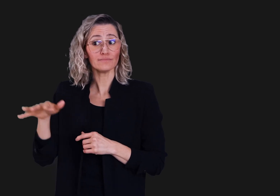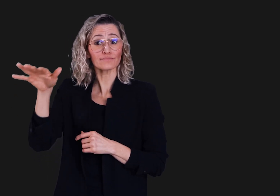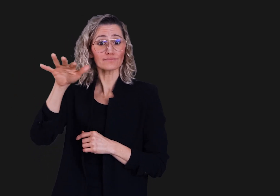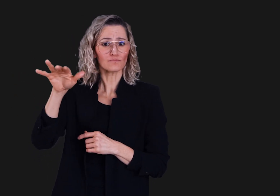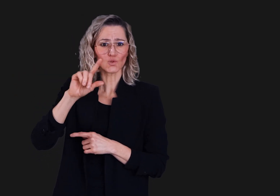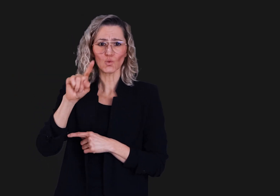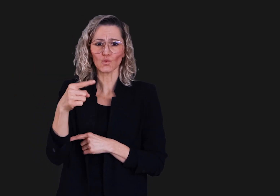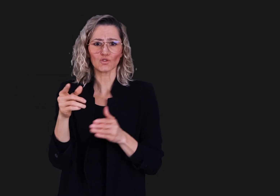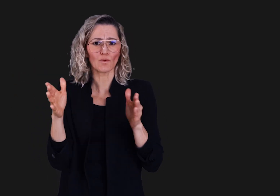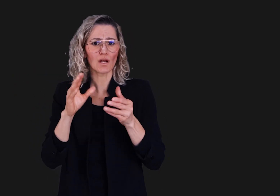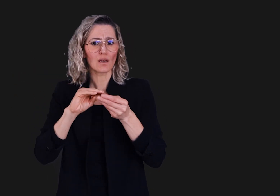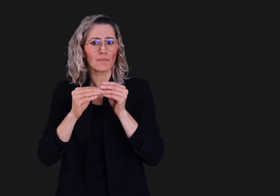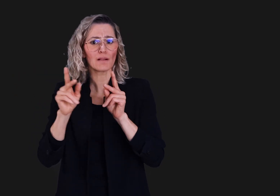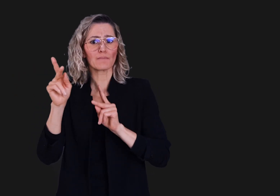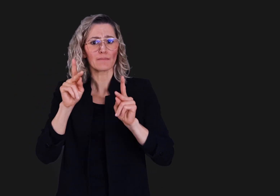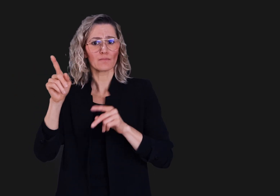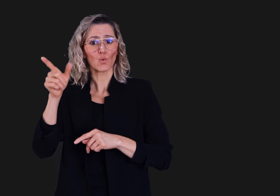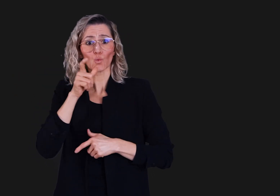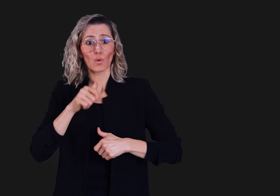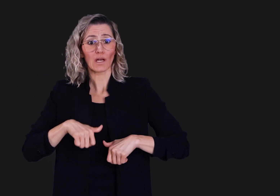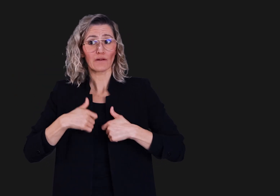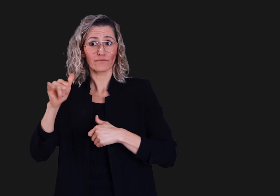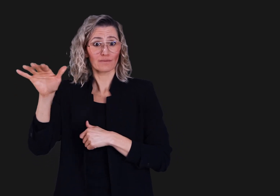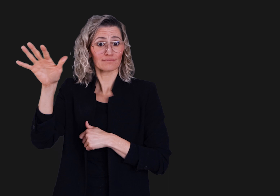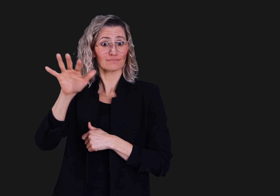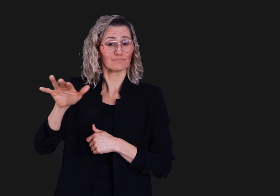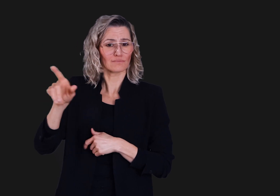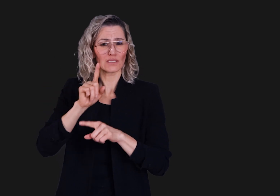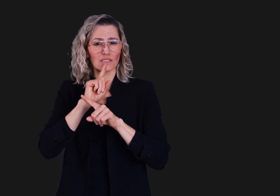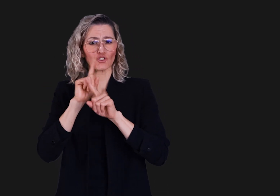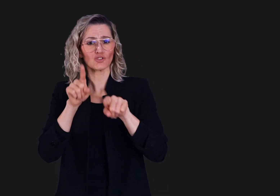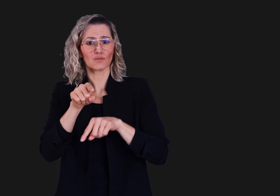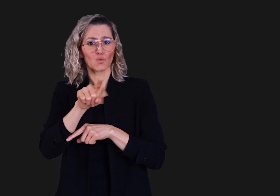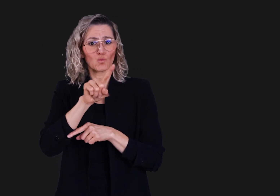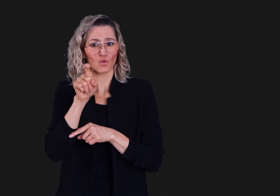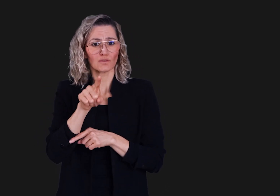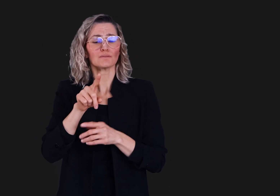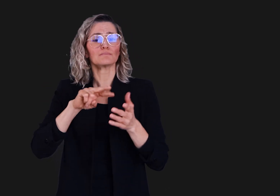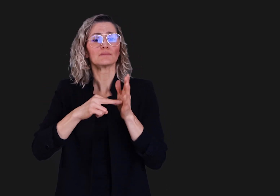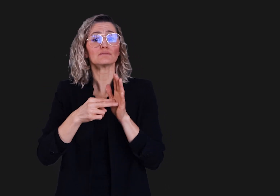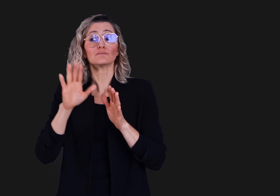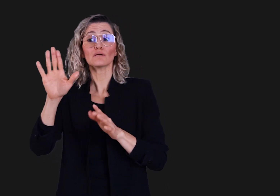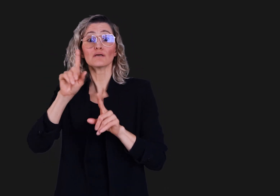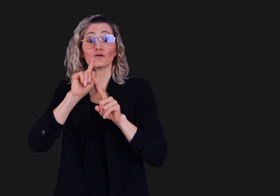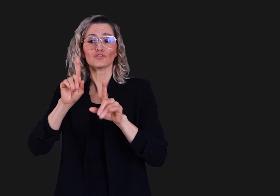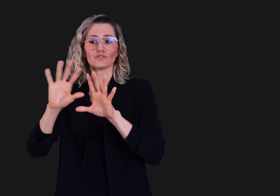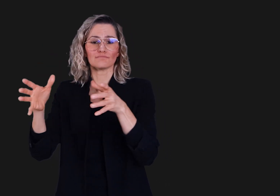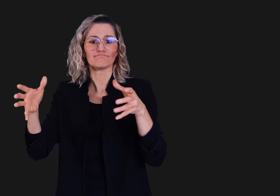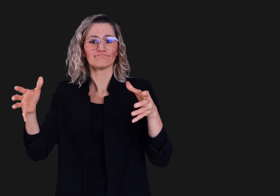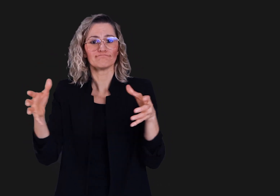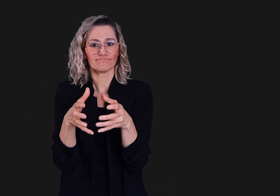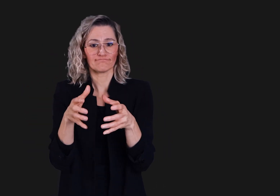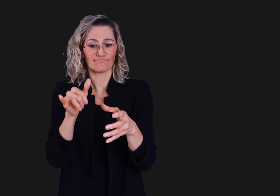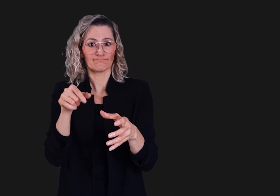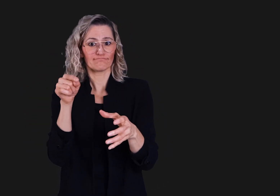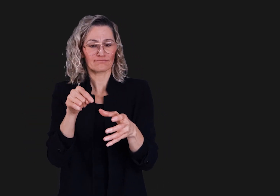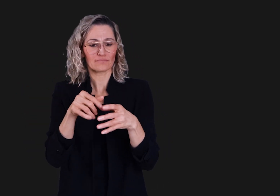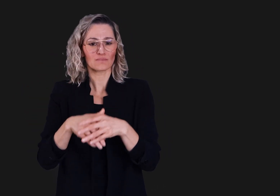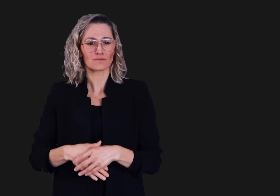(Only a small number of people from those provinces answered the question. We grouped their answers together.)